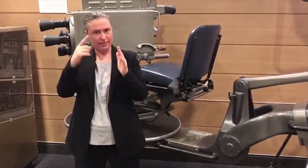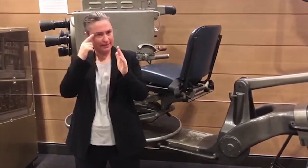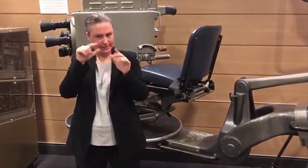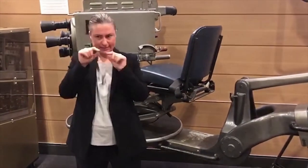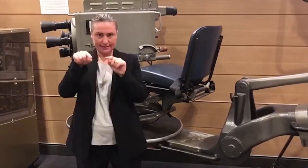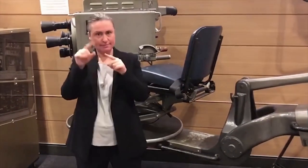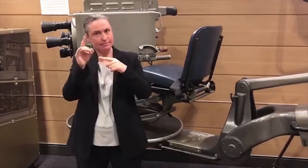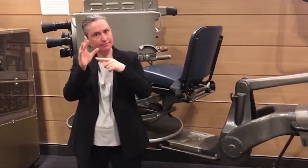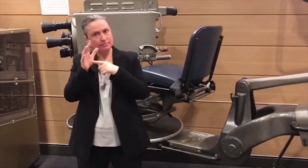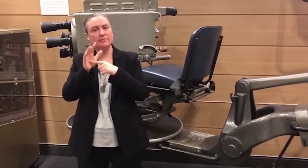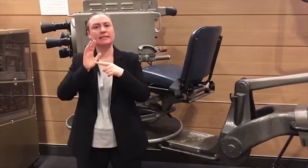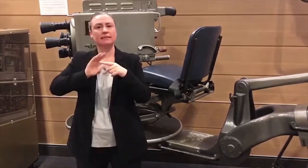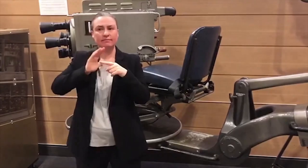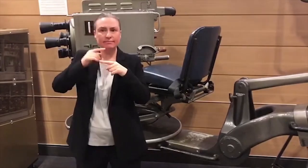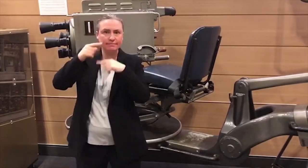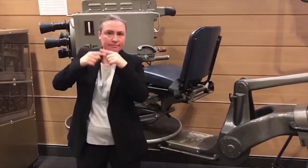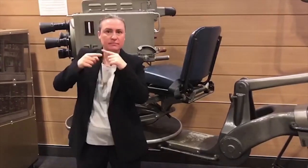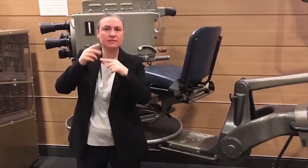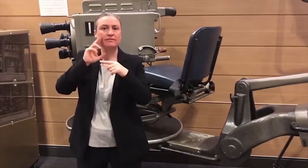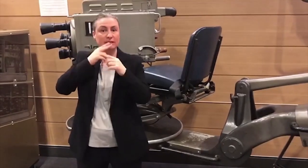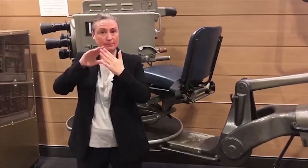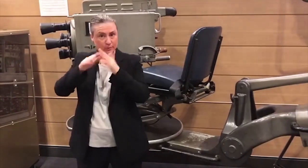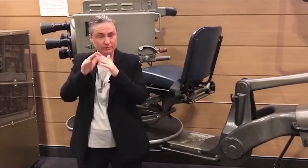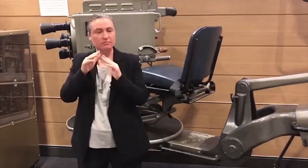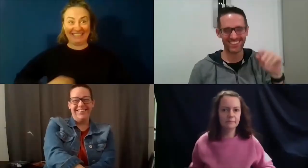We then select the news items that are of importance and relevant to the Deaf community.